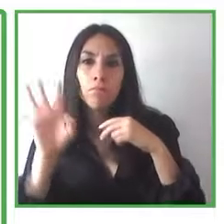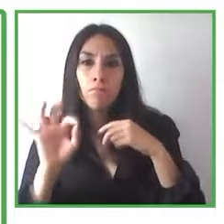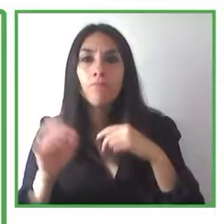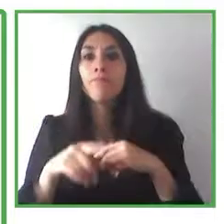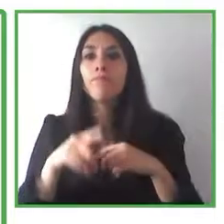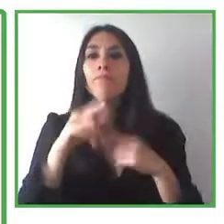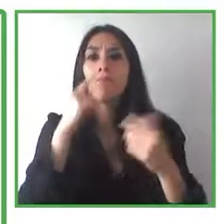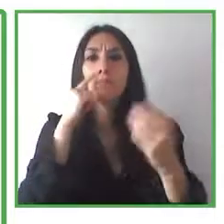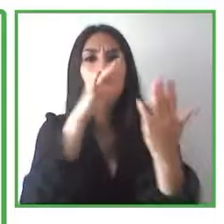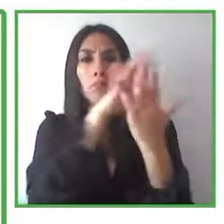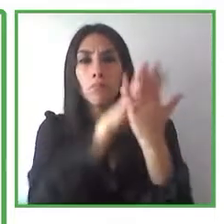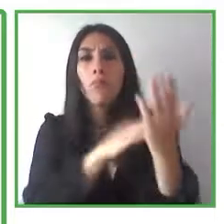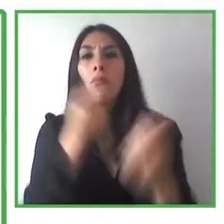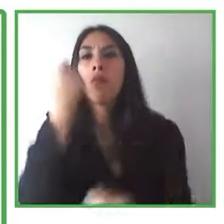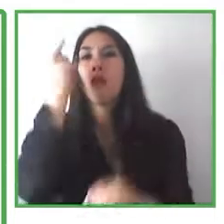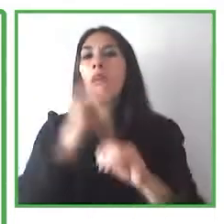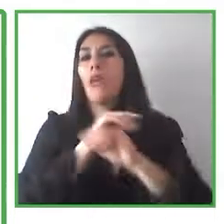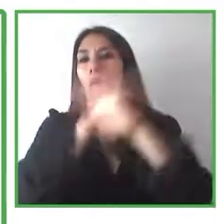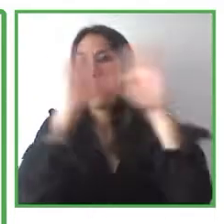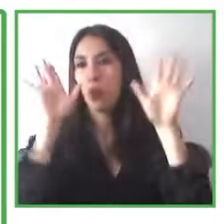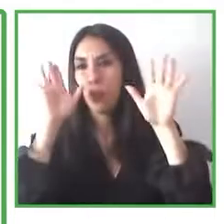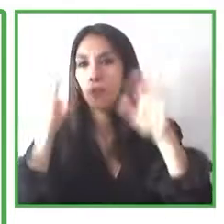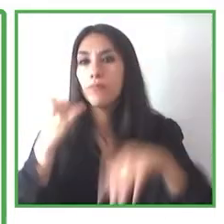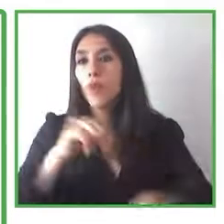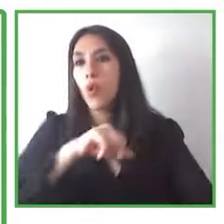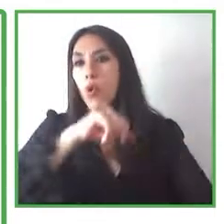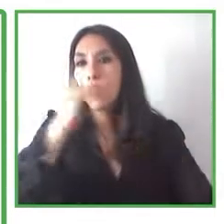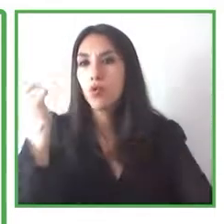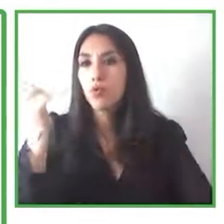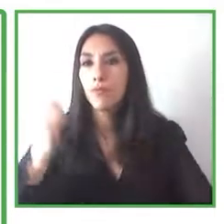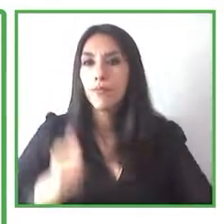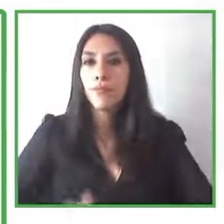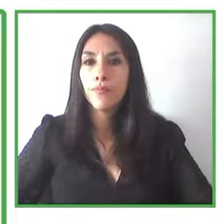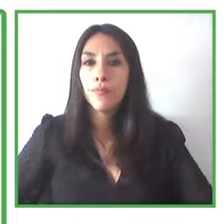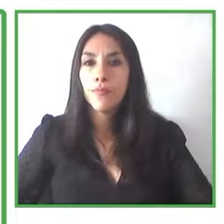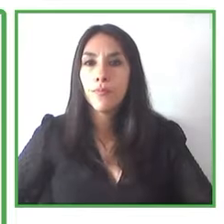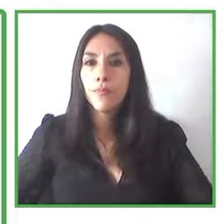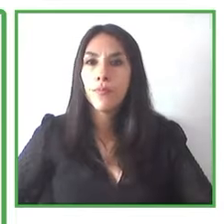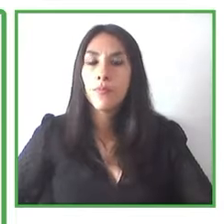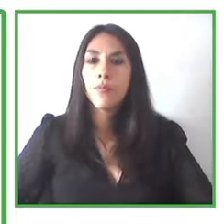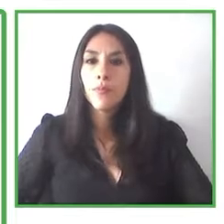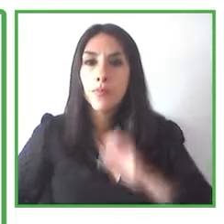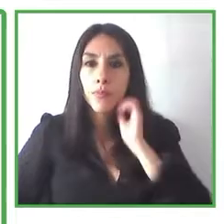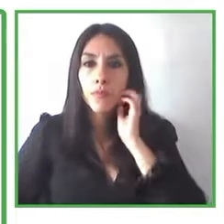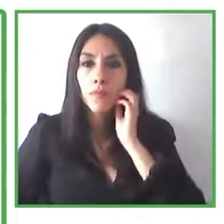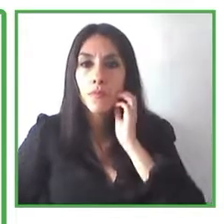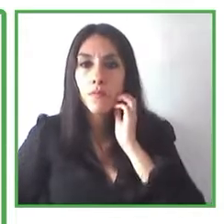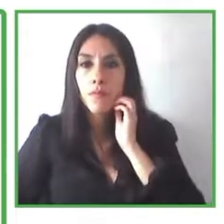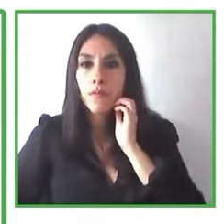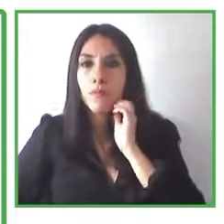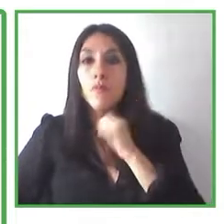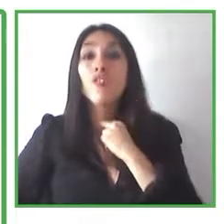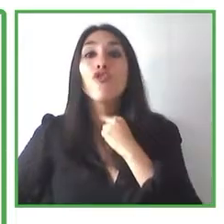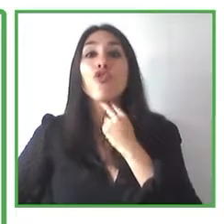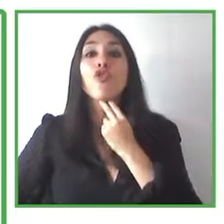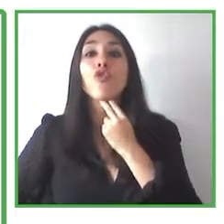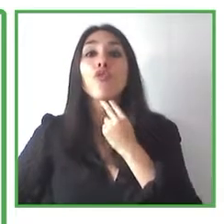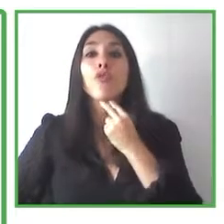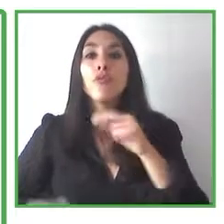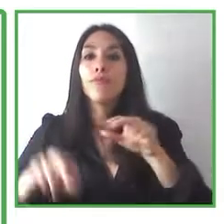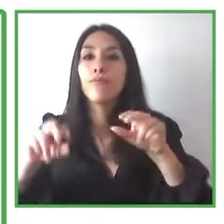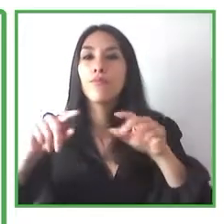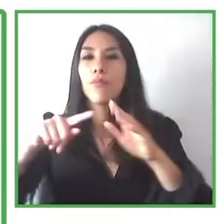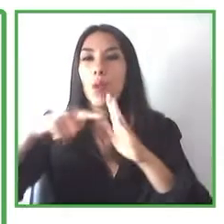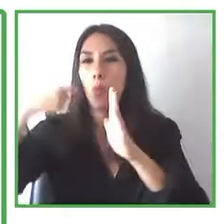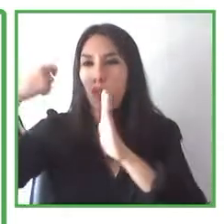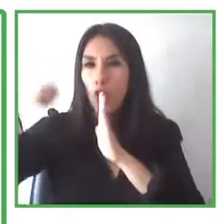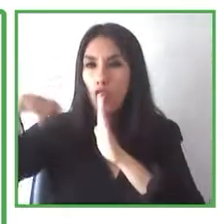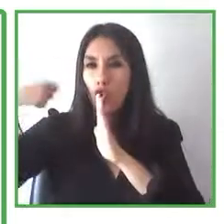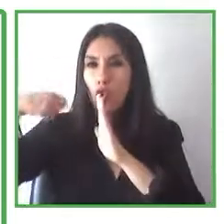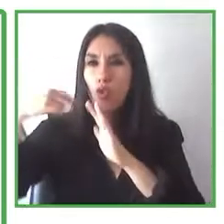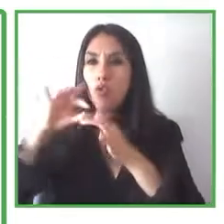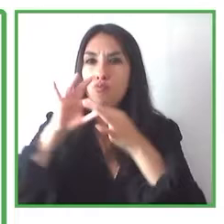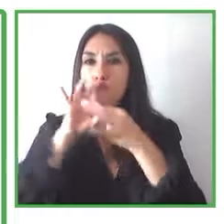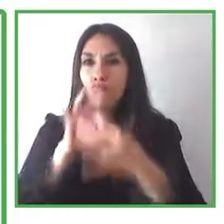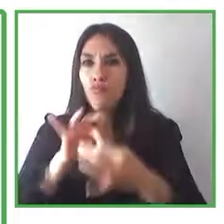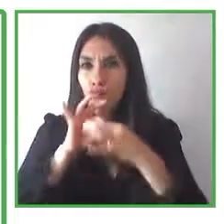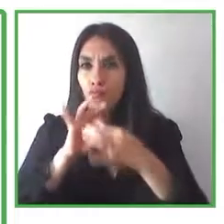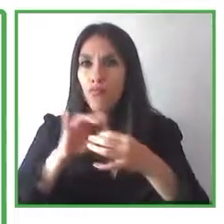impairments for instance can still enjoy the content